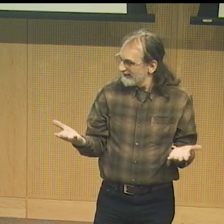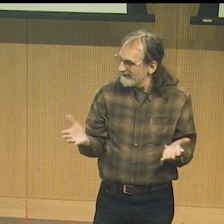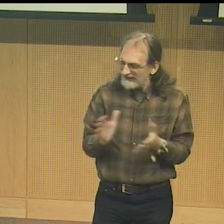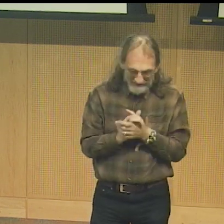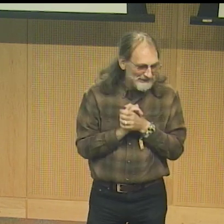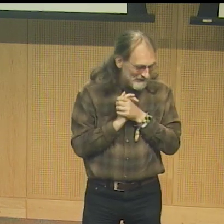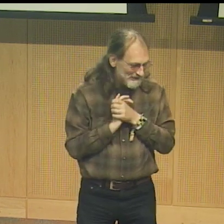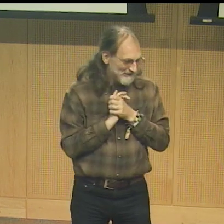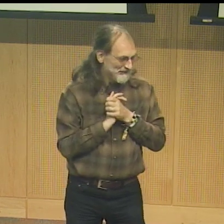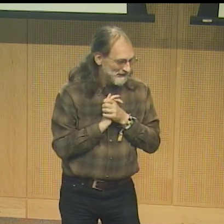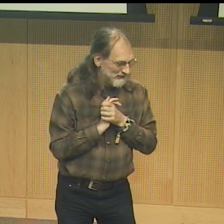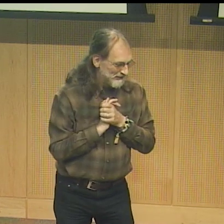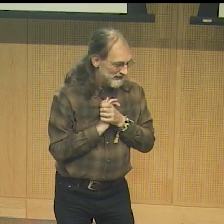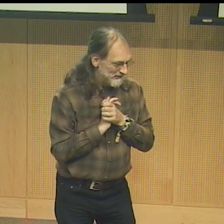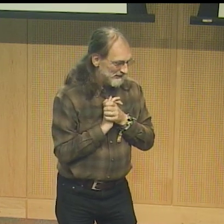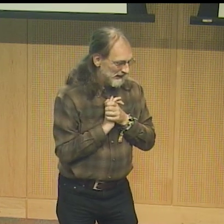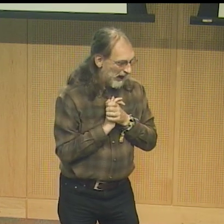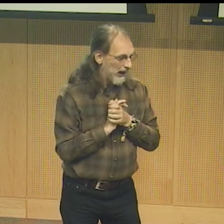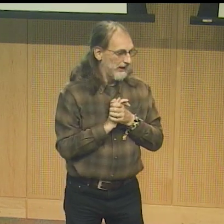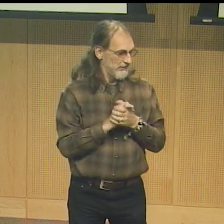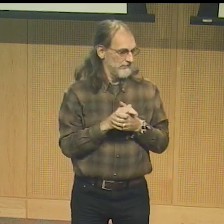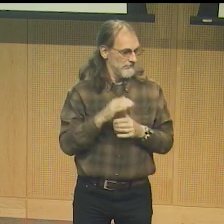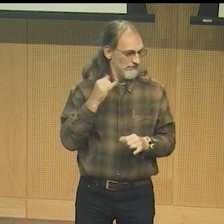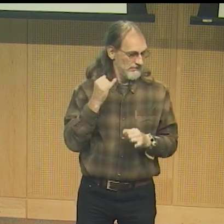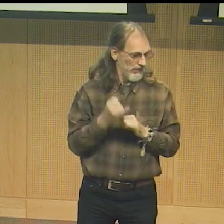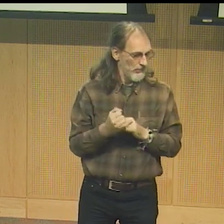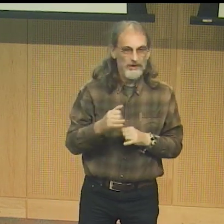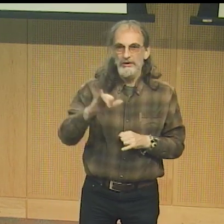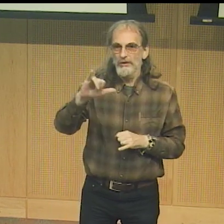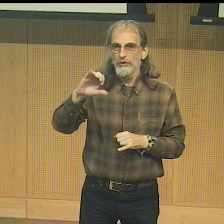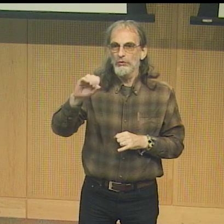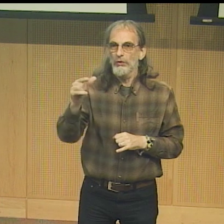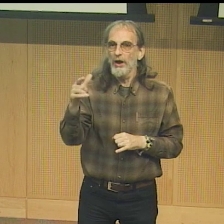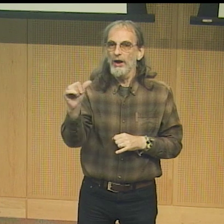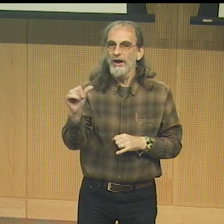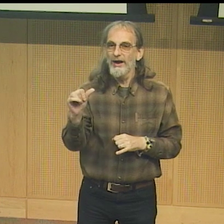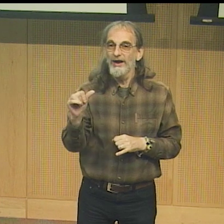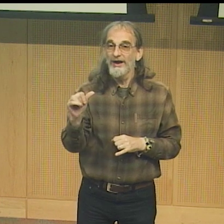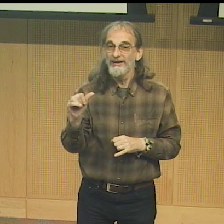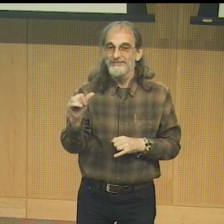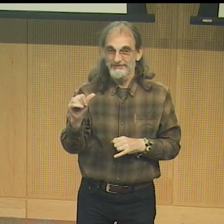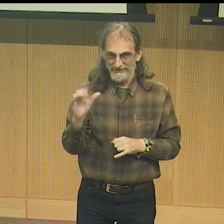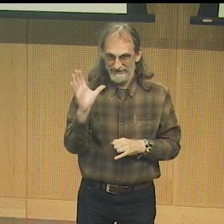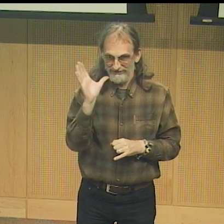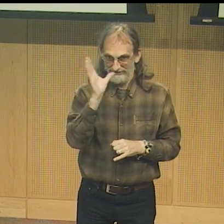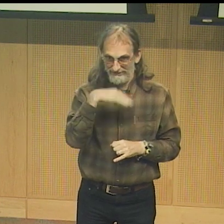and it would have a greater impact. And then finally, yoga you see on the list, which is